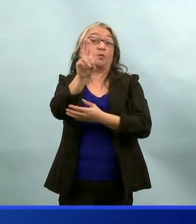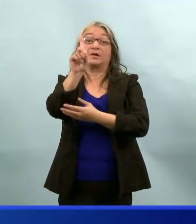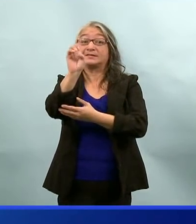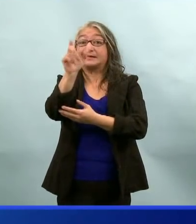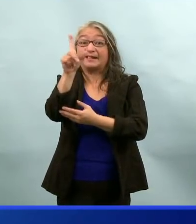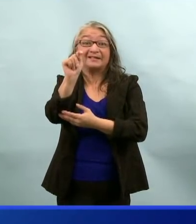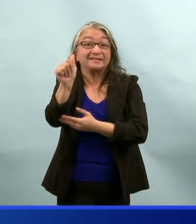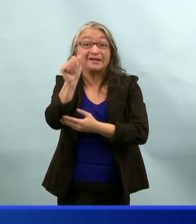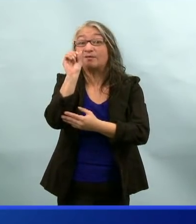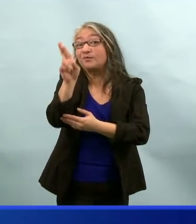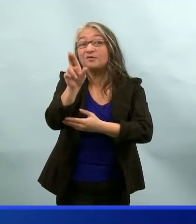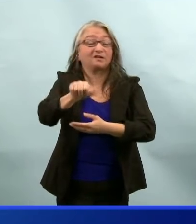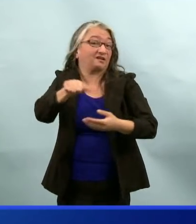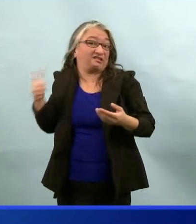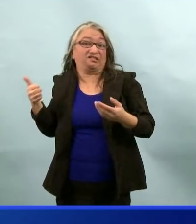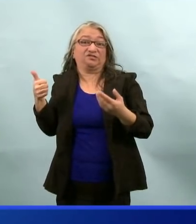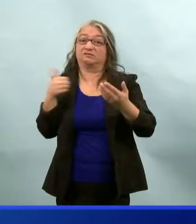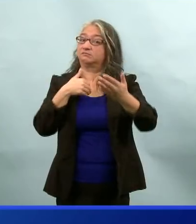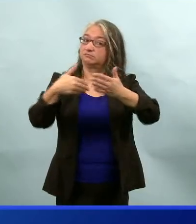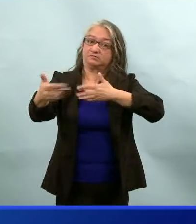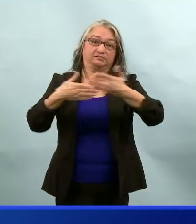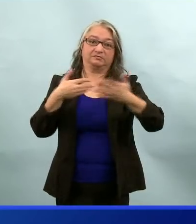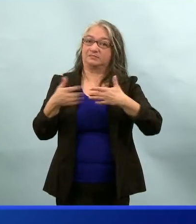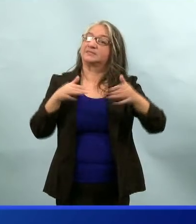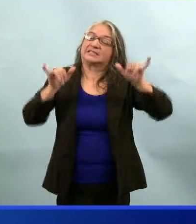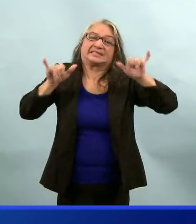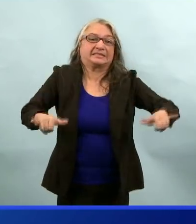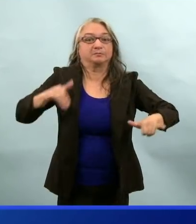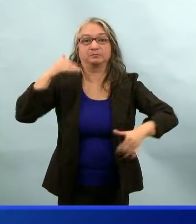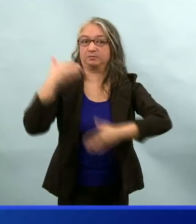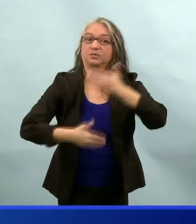and mitigate risk for others getting the infection and to prevent issues related